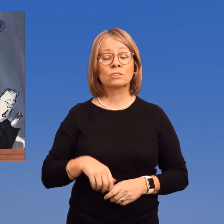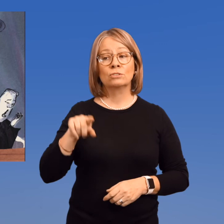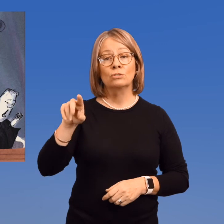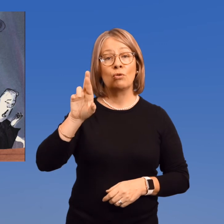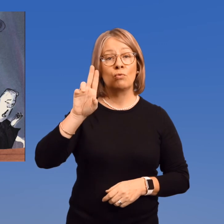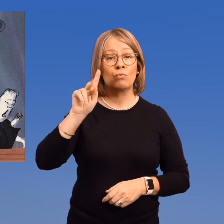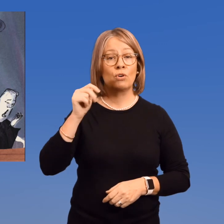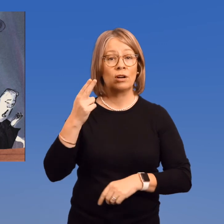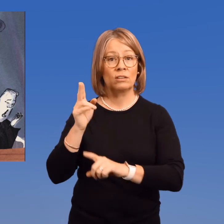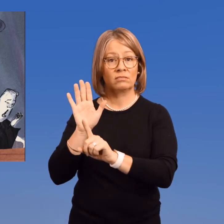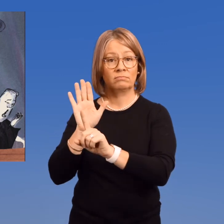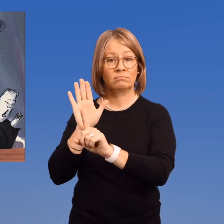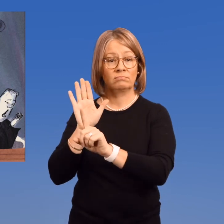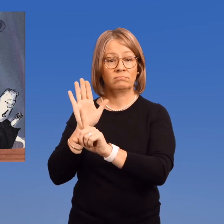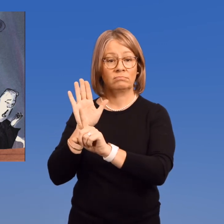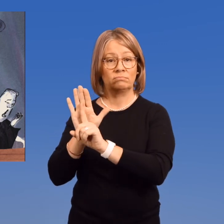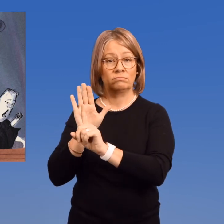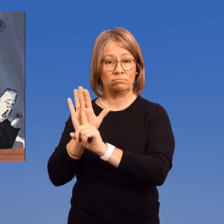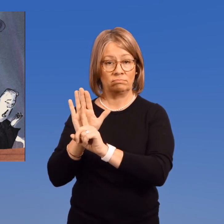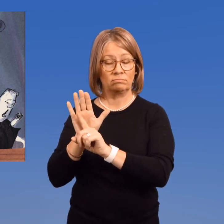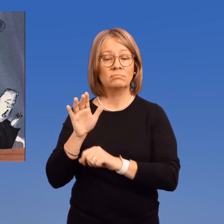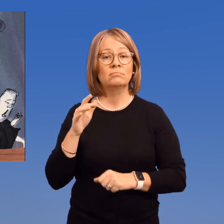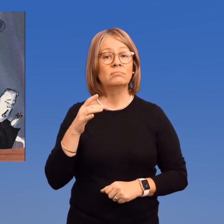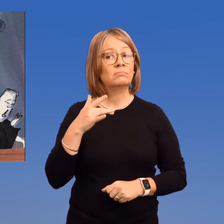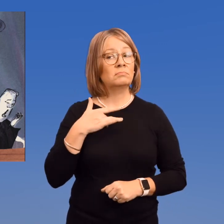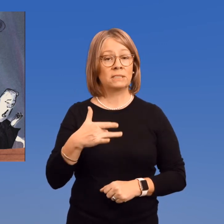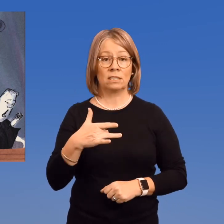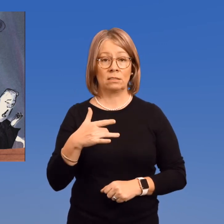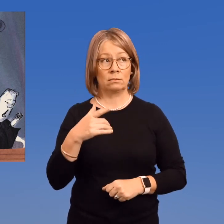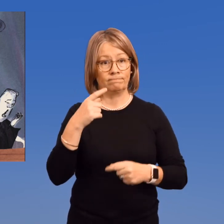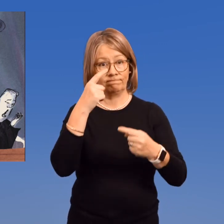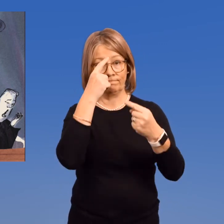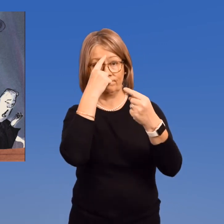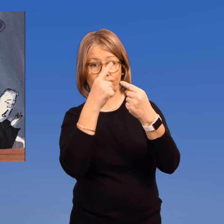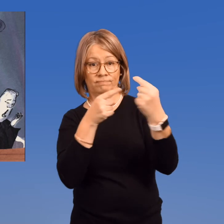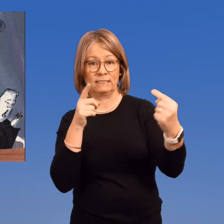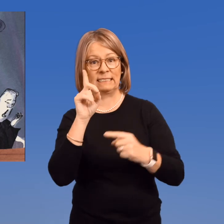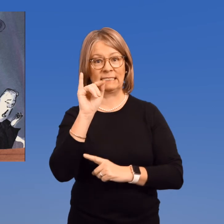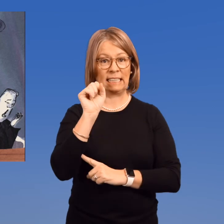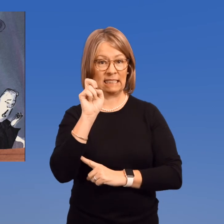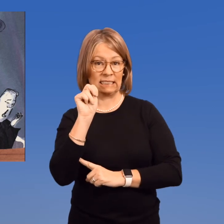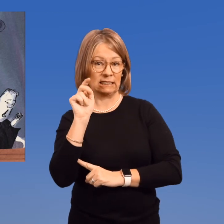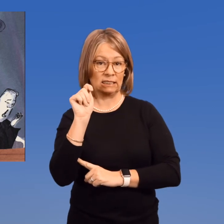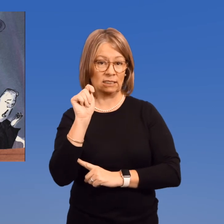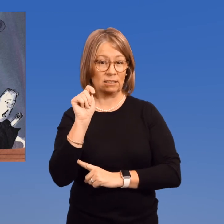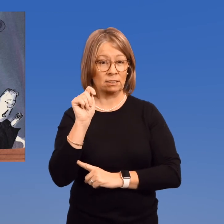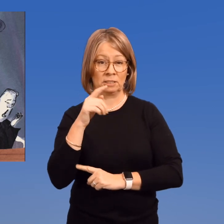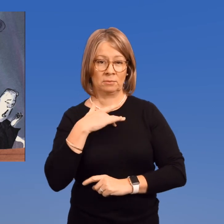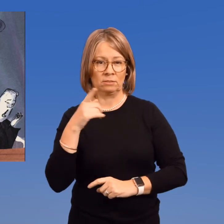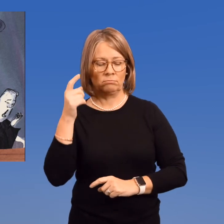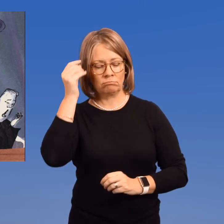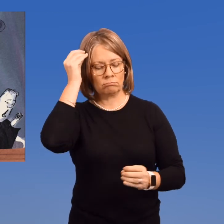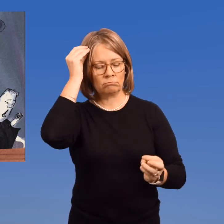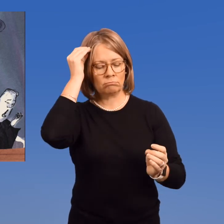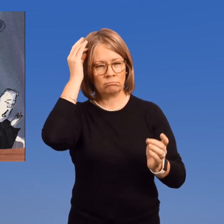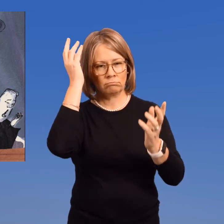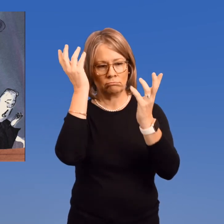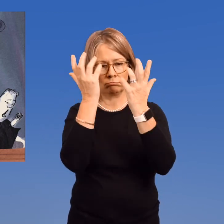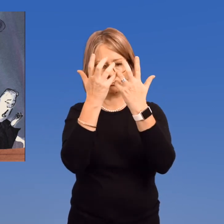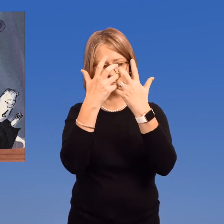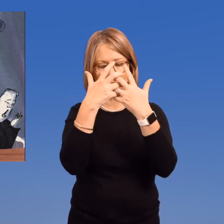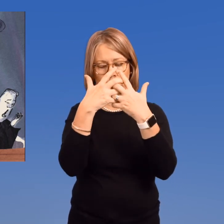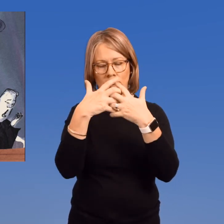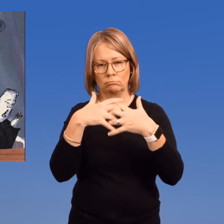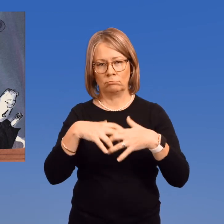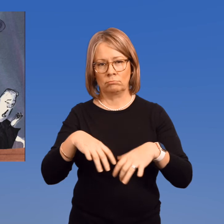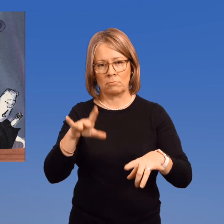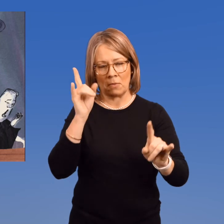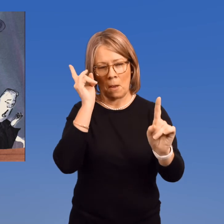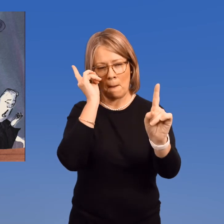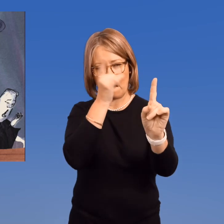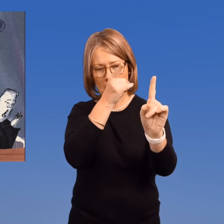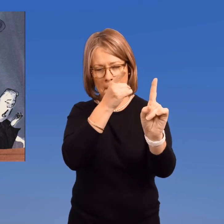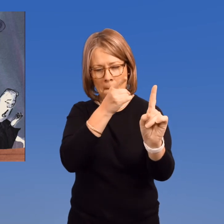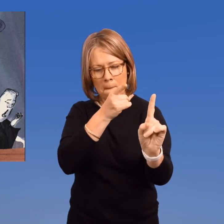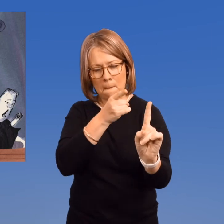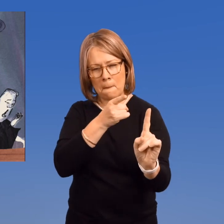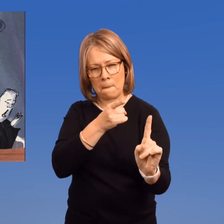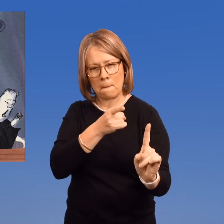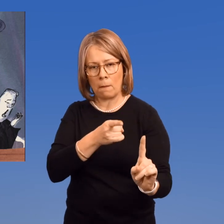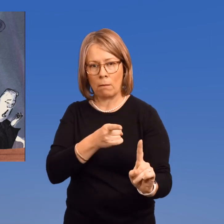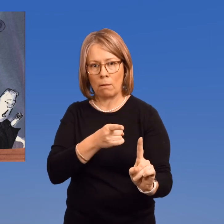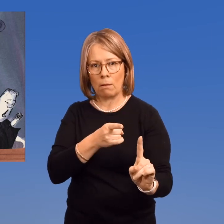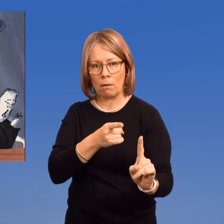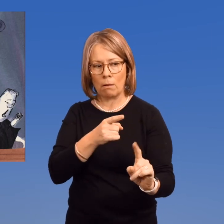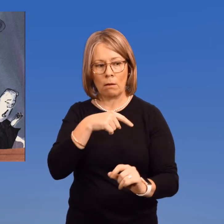In Ruth's case, a dissent often involves a written statement, perfectly worded,